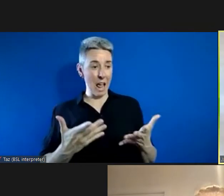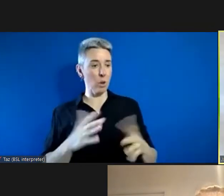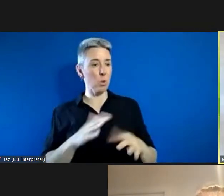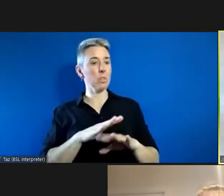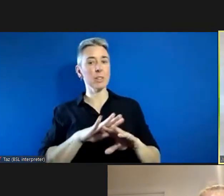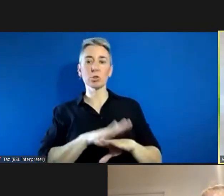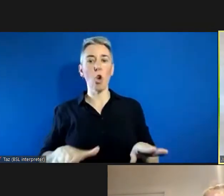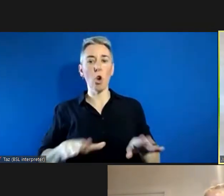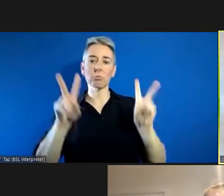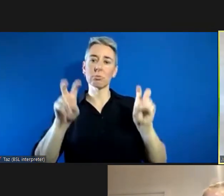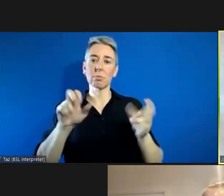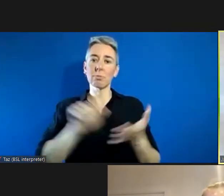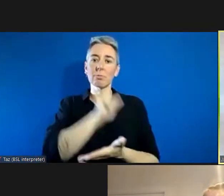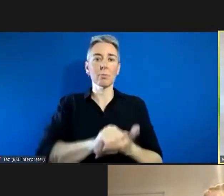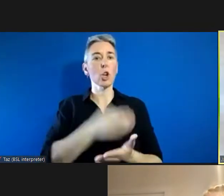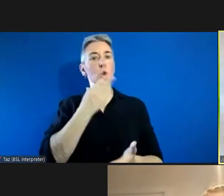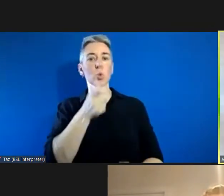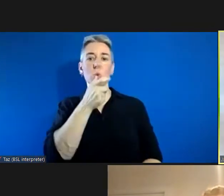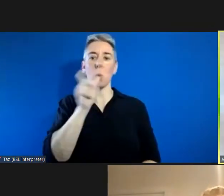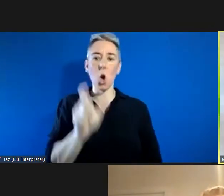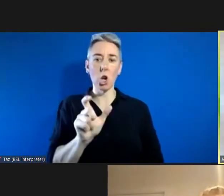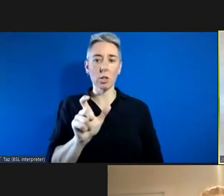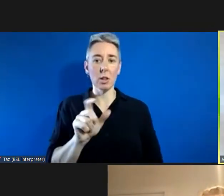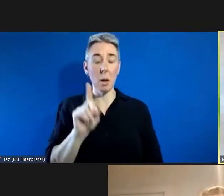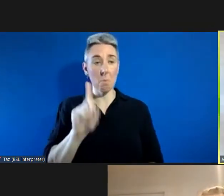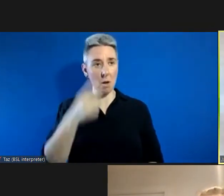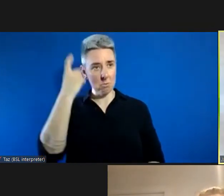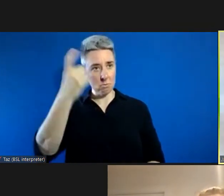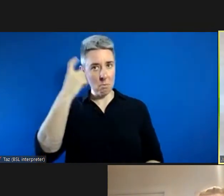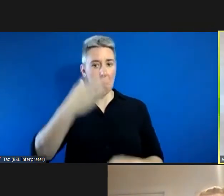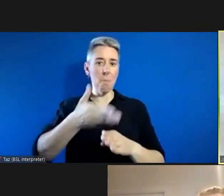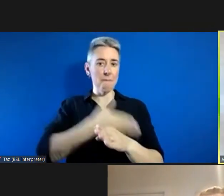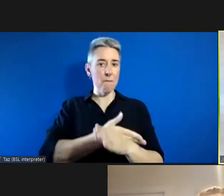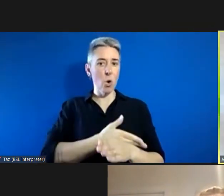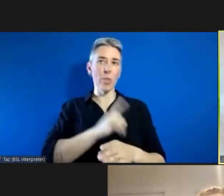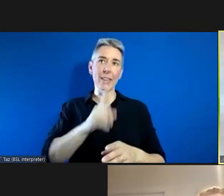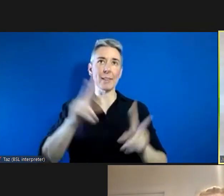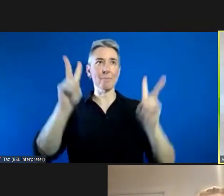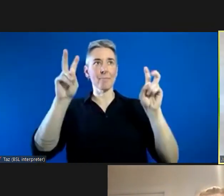always makes me wonder was being said before the apparently enlightened were told not to say it.